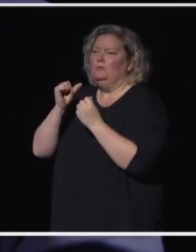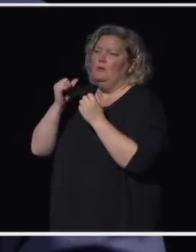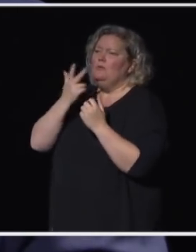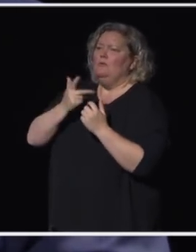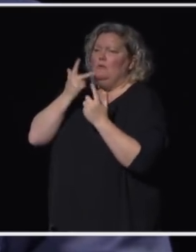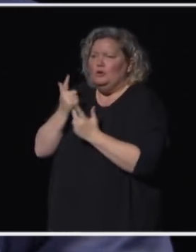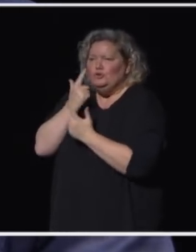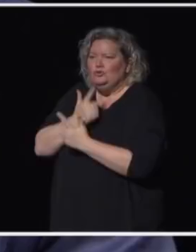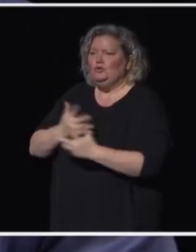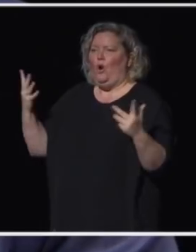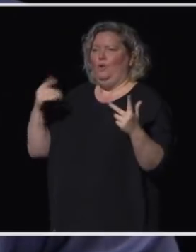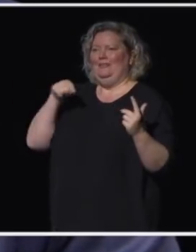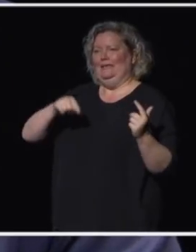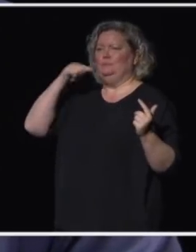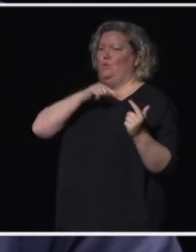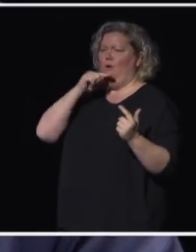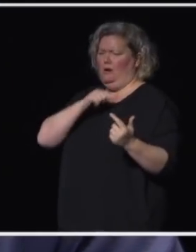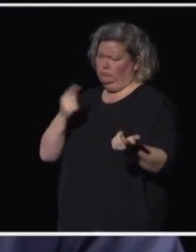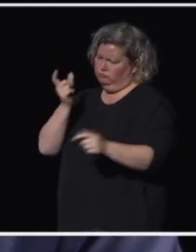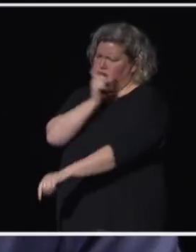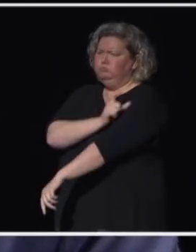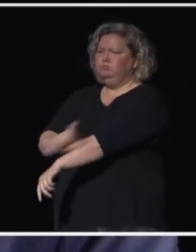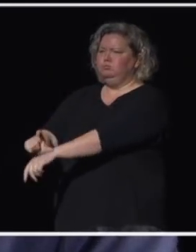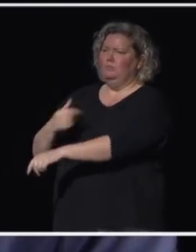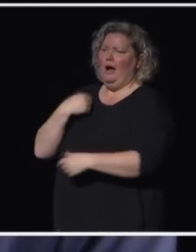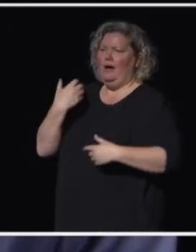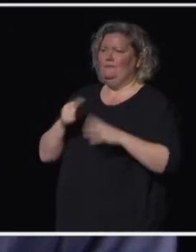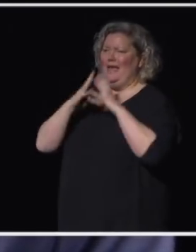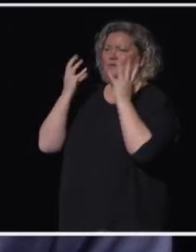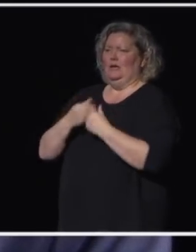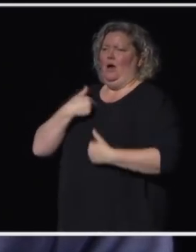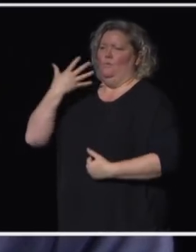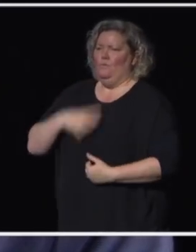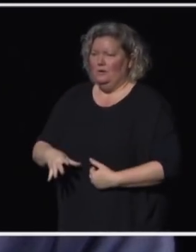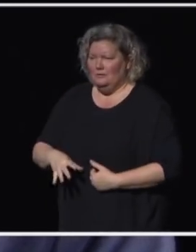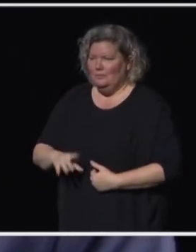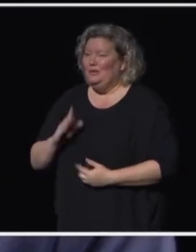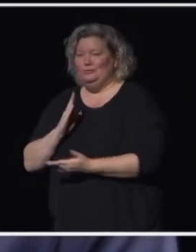in firm possession of everything they desired. I saw it in their customs of war.